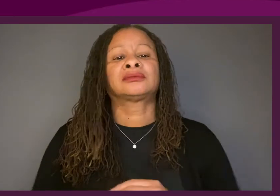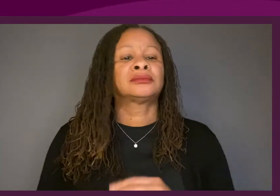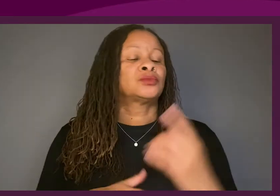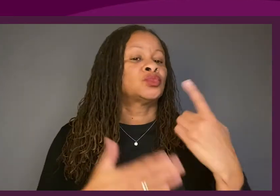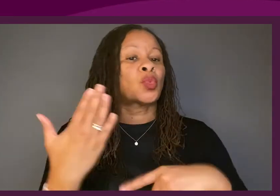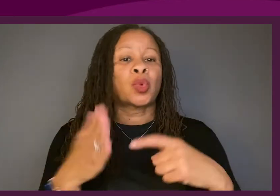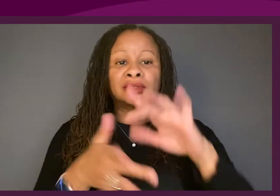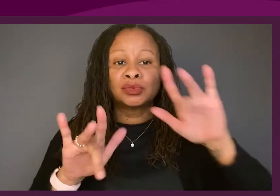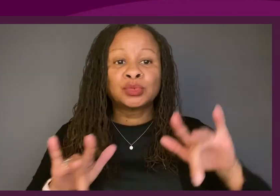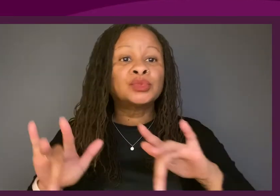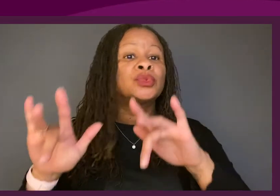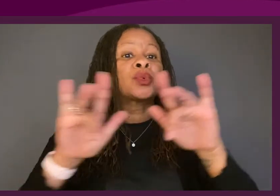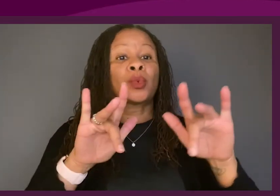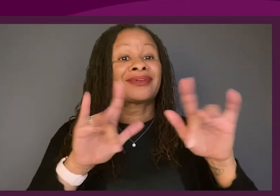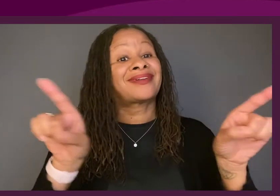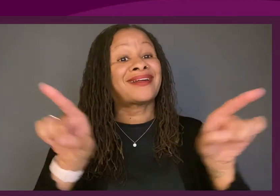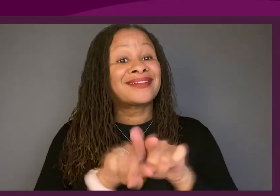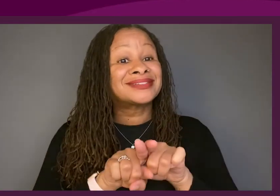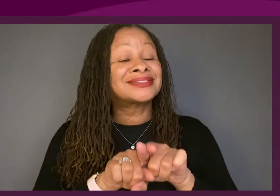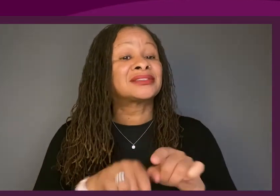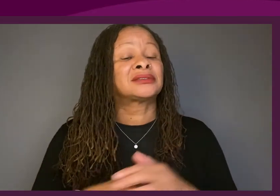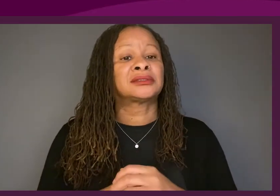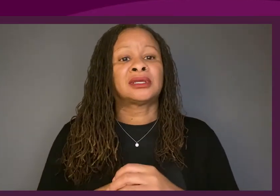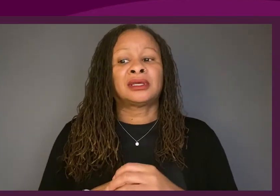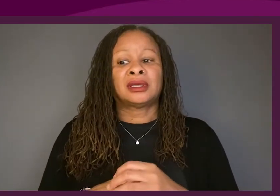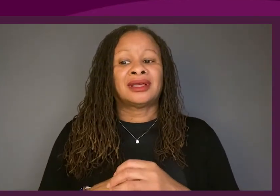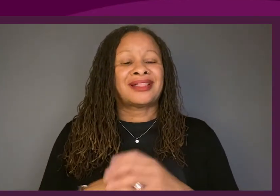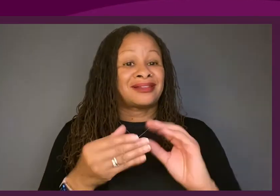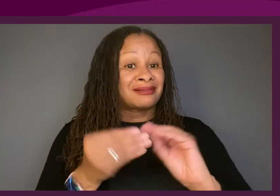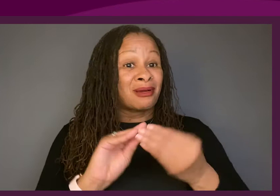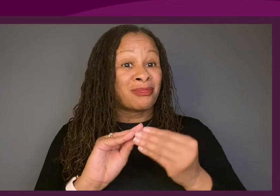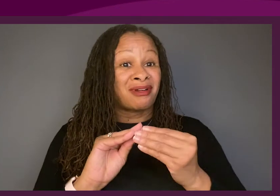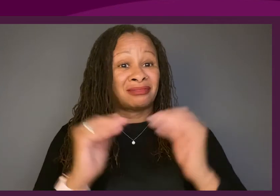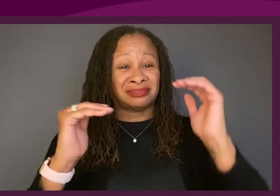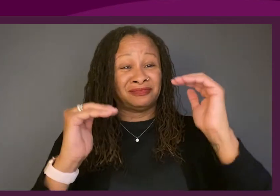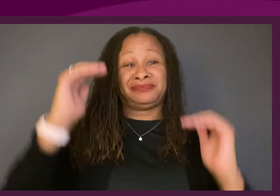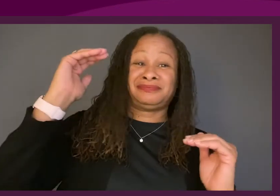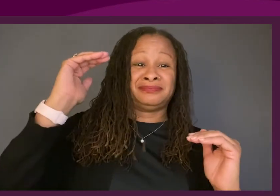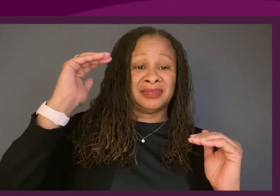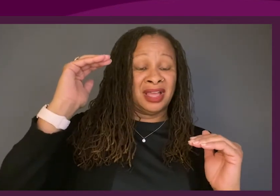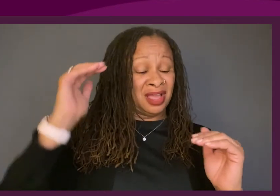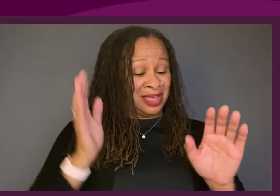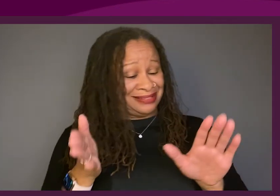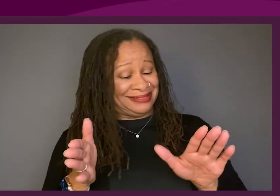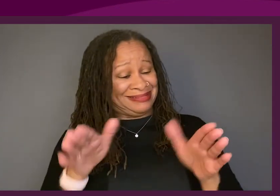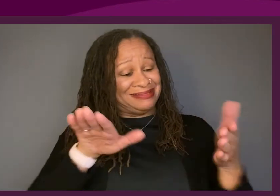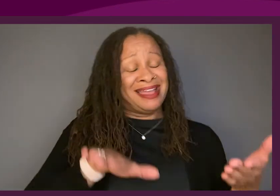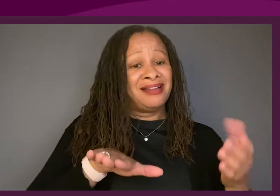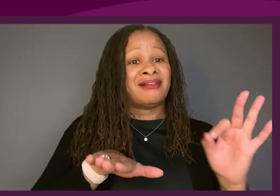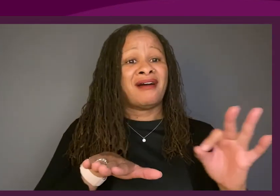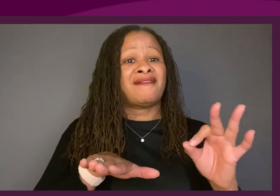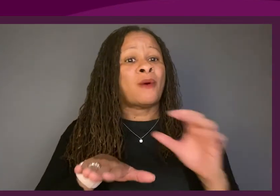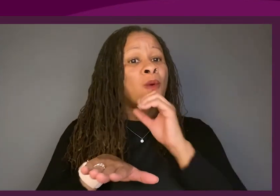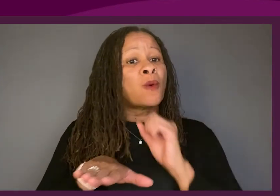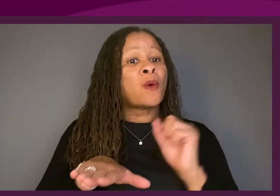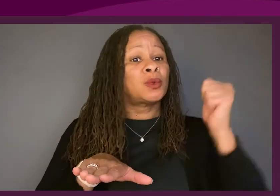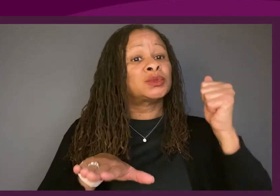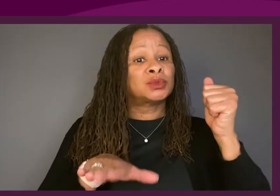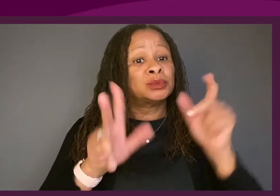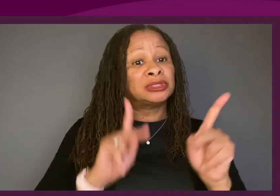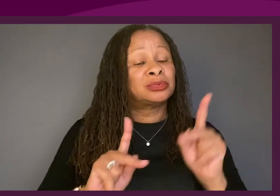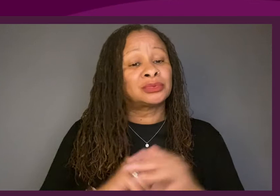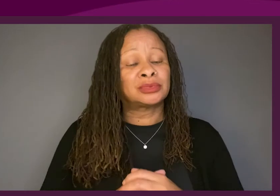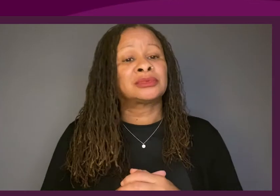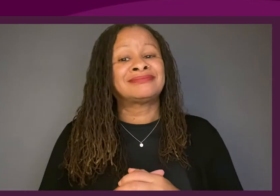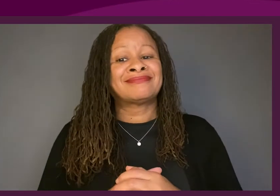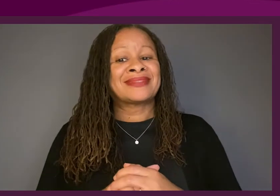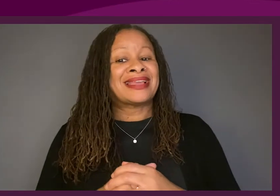death of older people, the disproportionate death of "the vulnerable, the fragile, the